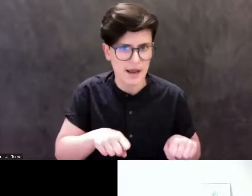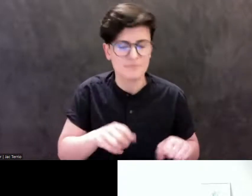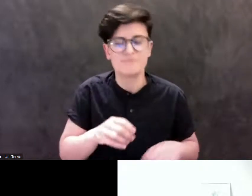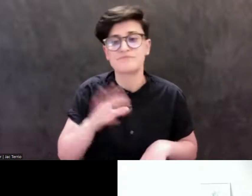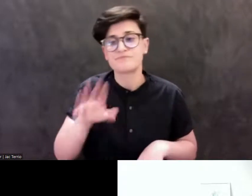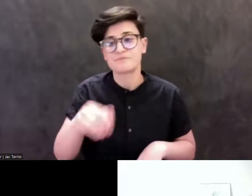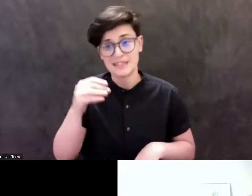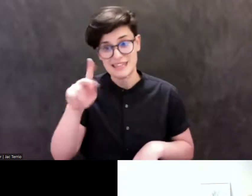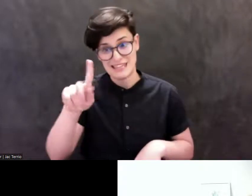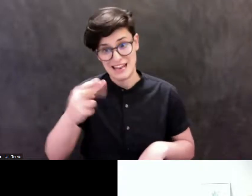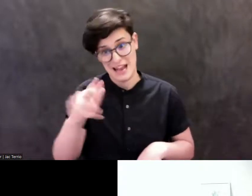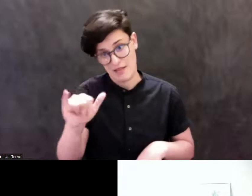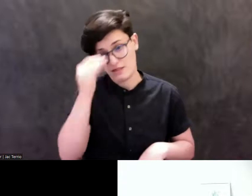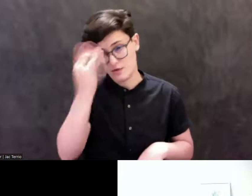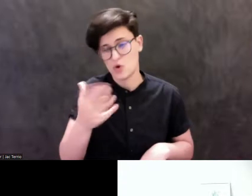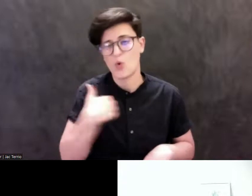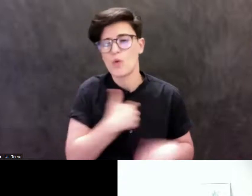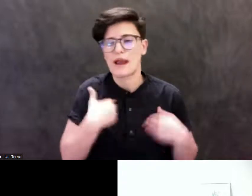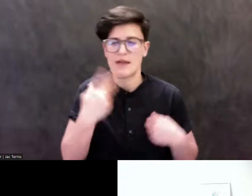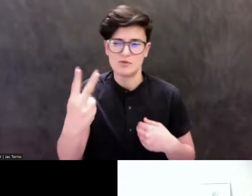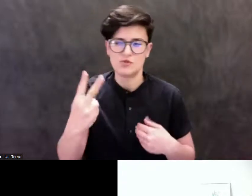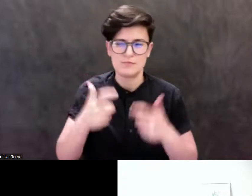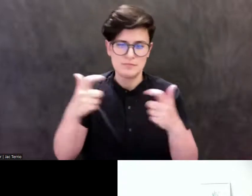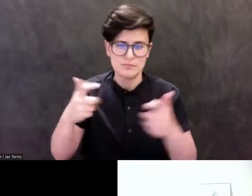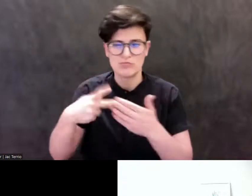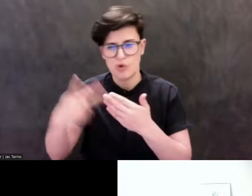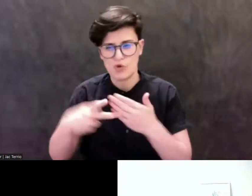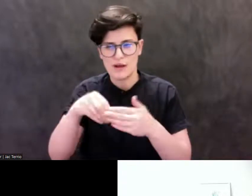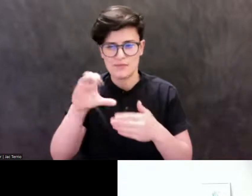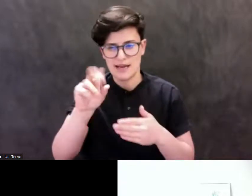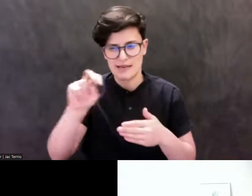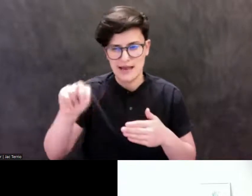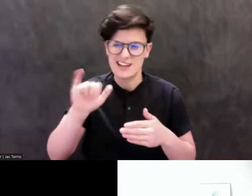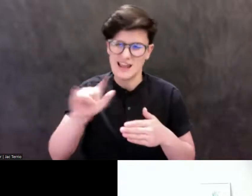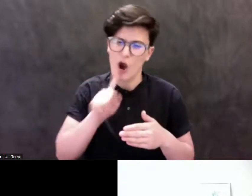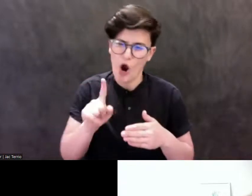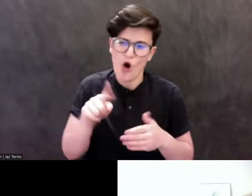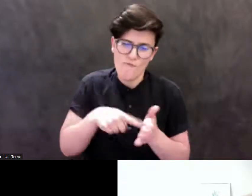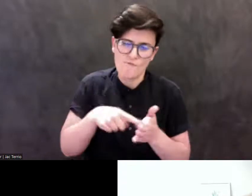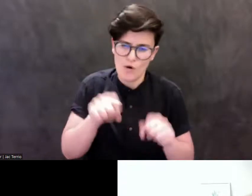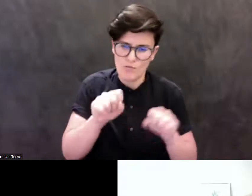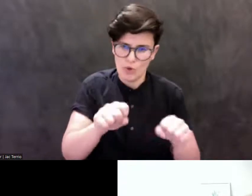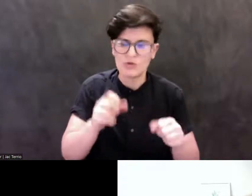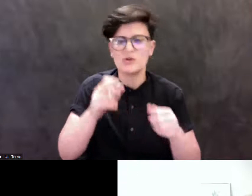pretty affordable. And they are broken down between lights and heat.